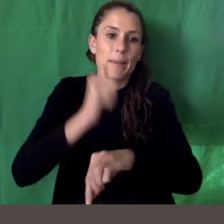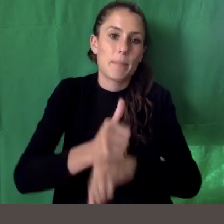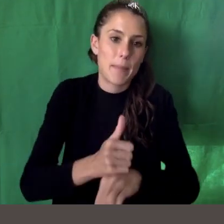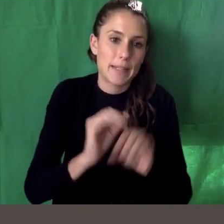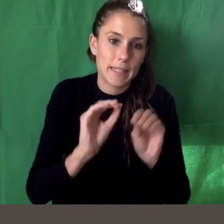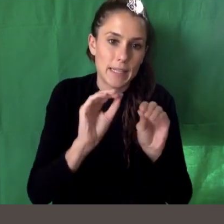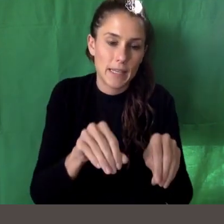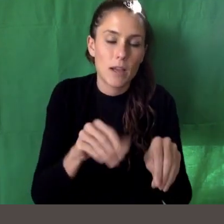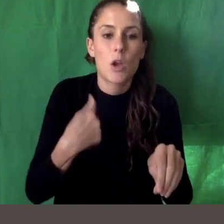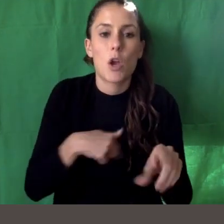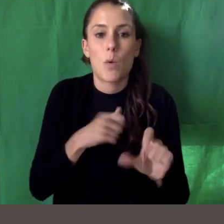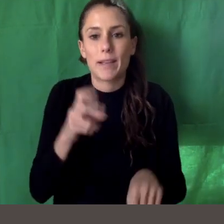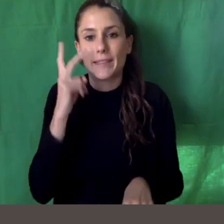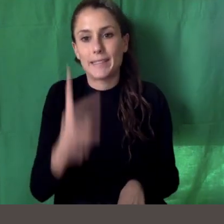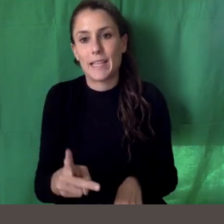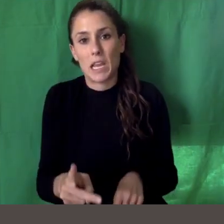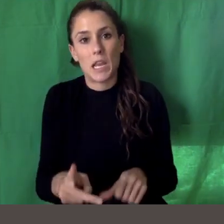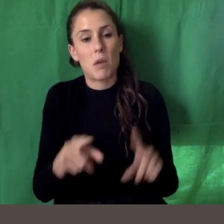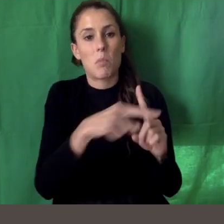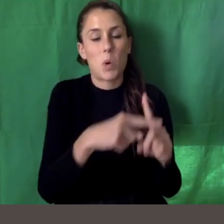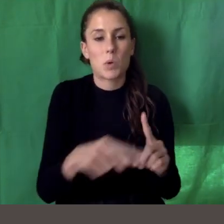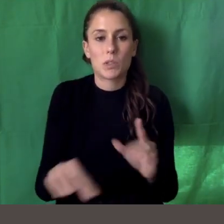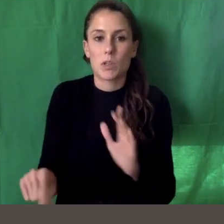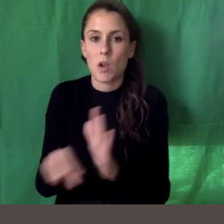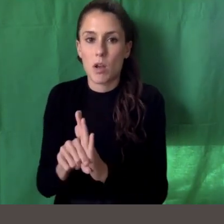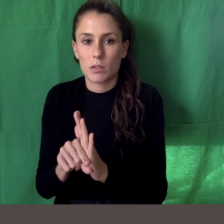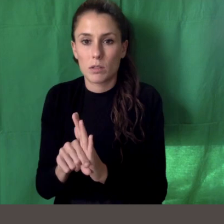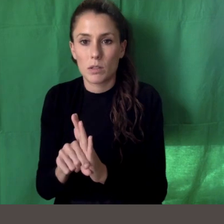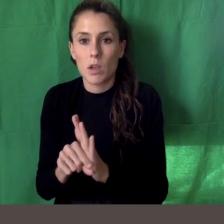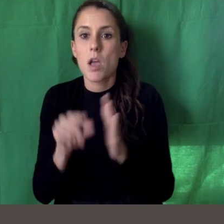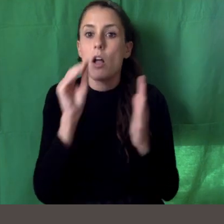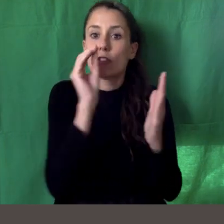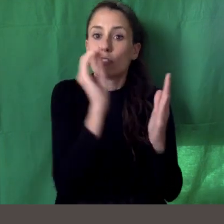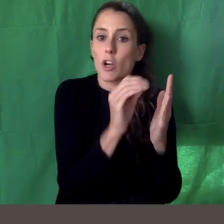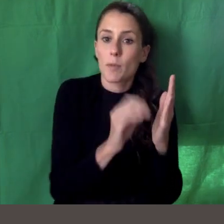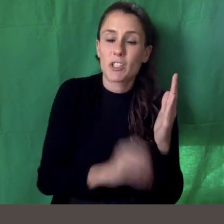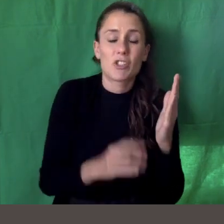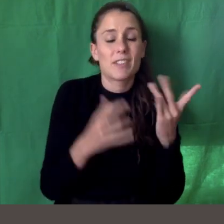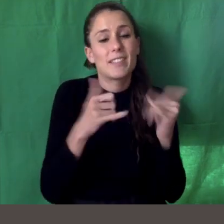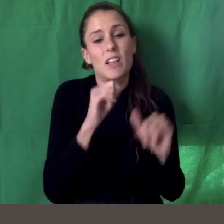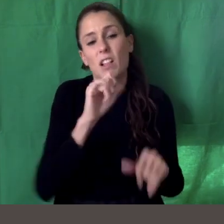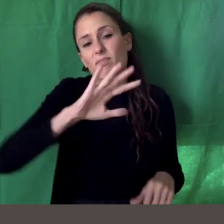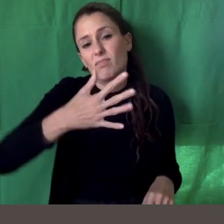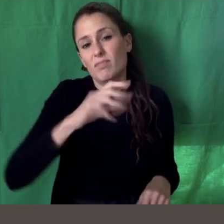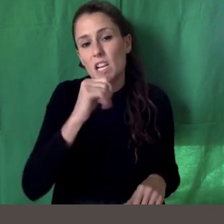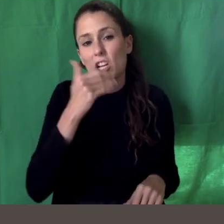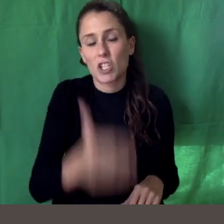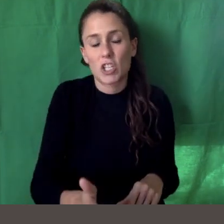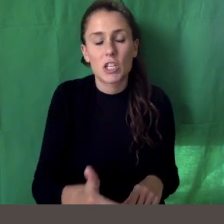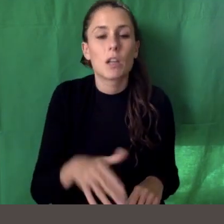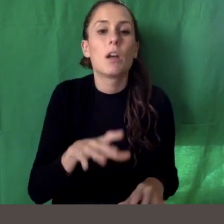After implementing it we can see the upsides and downsides. Documentation is still not great